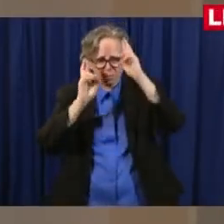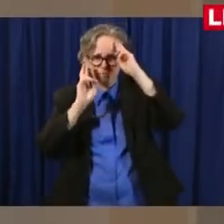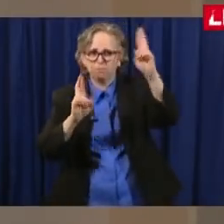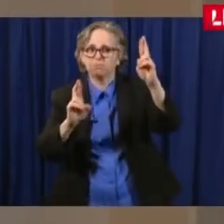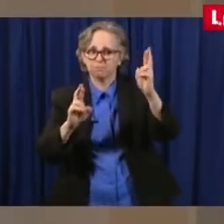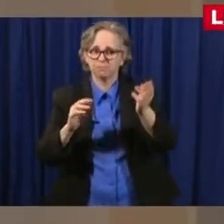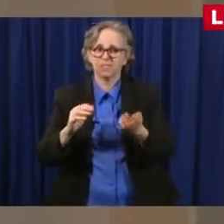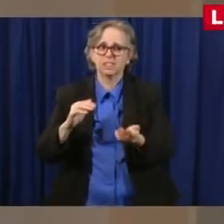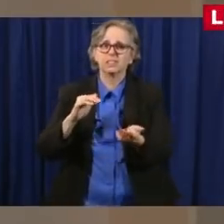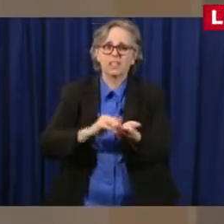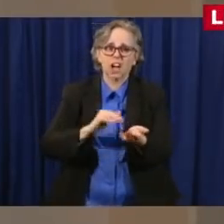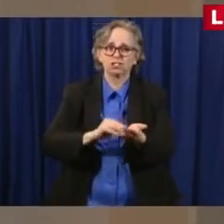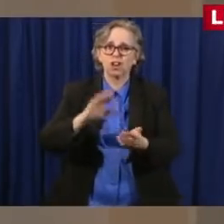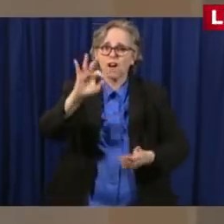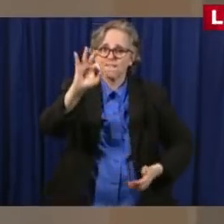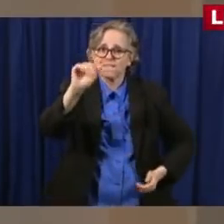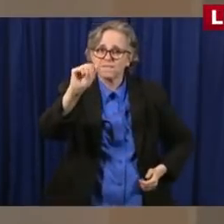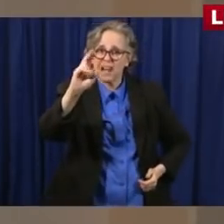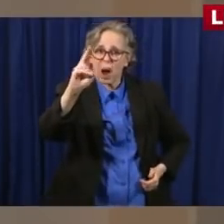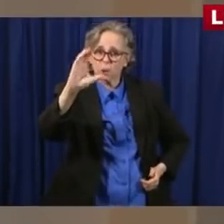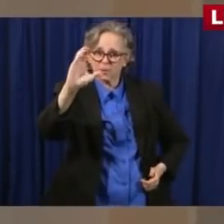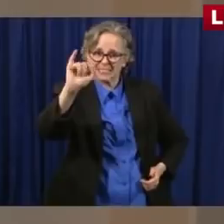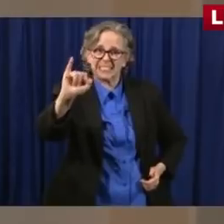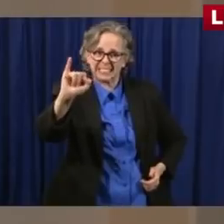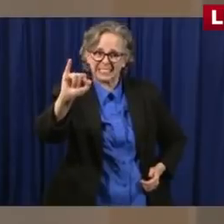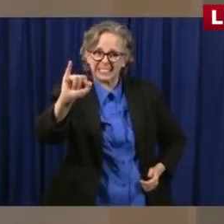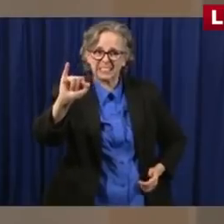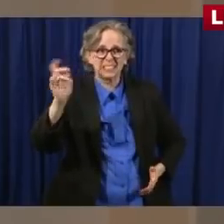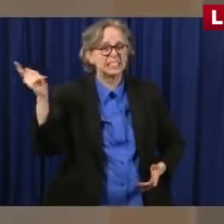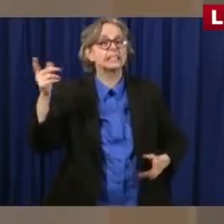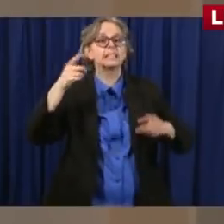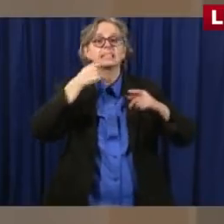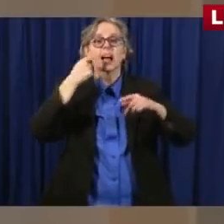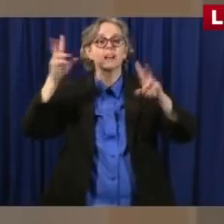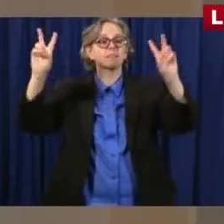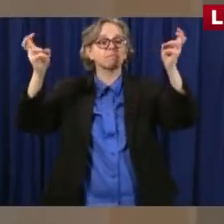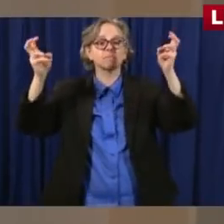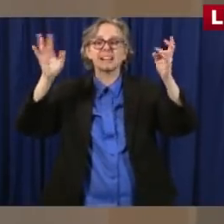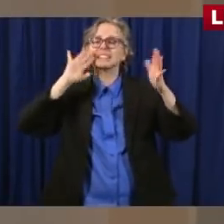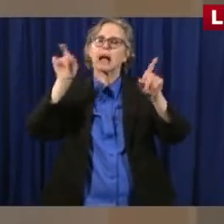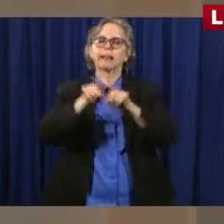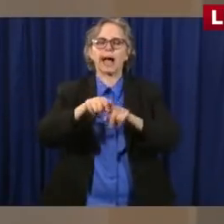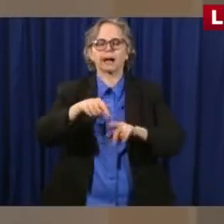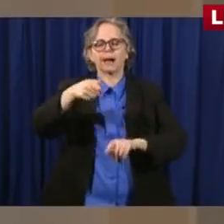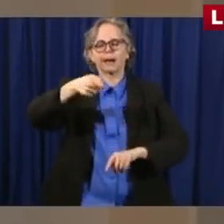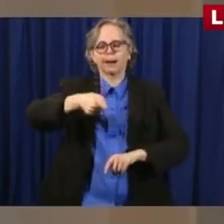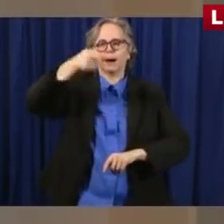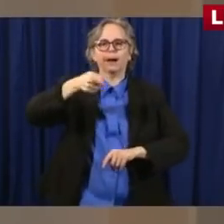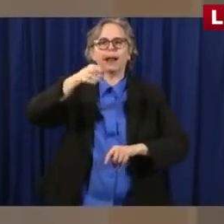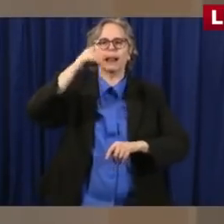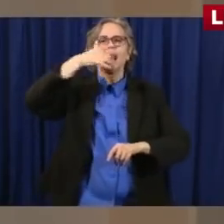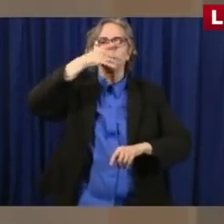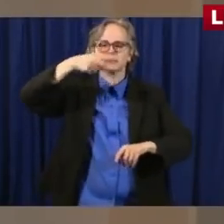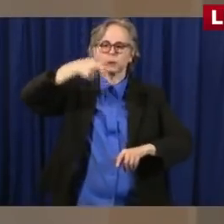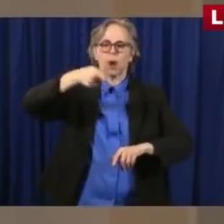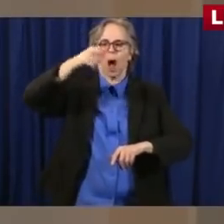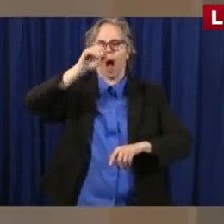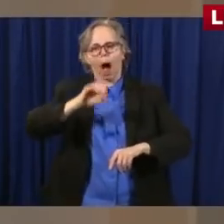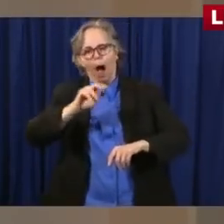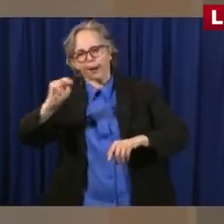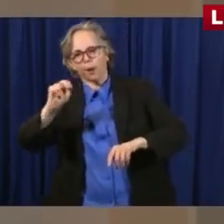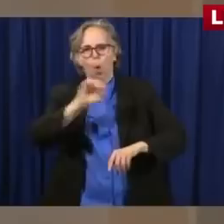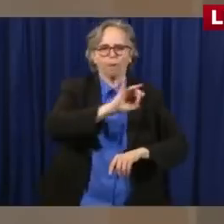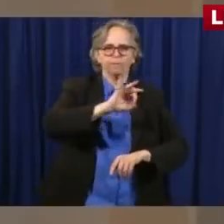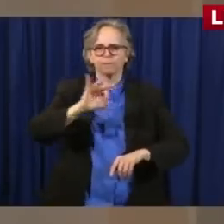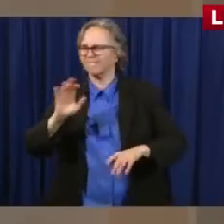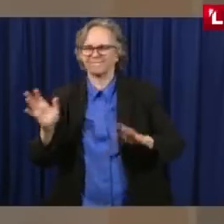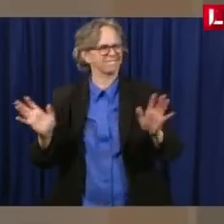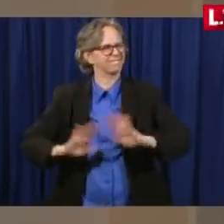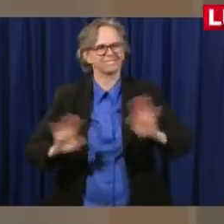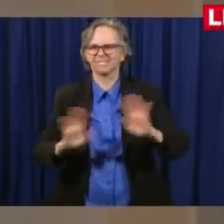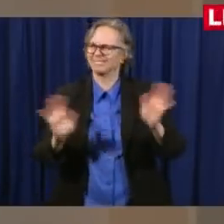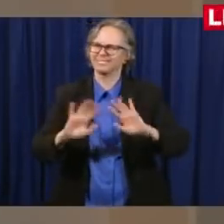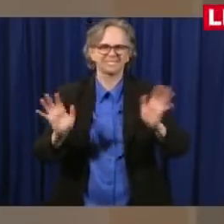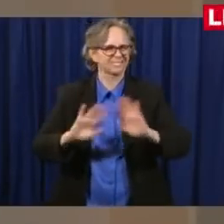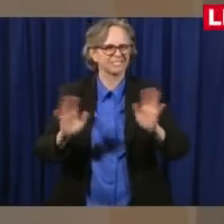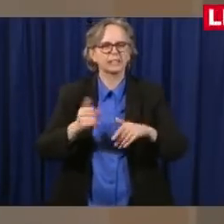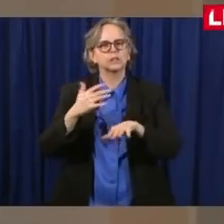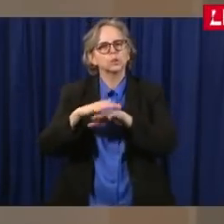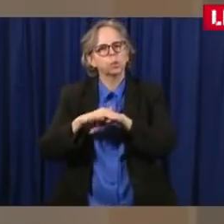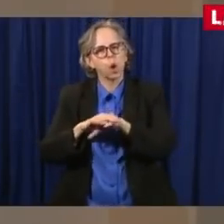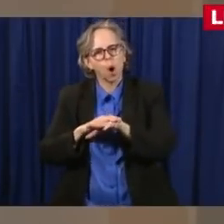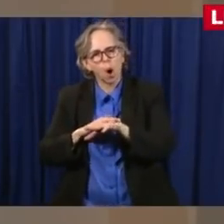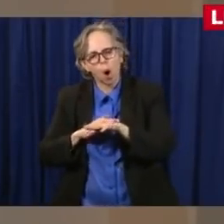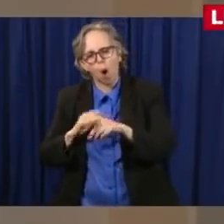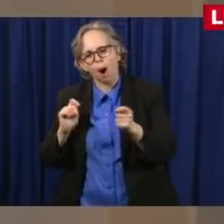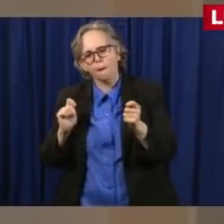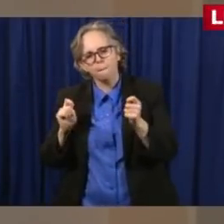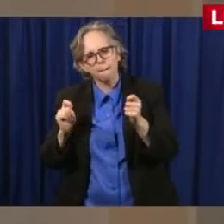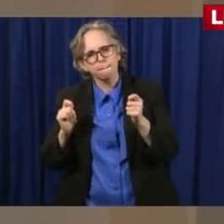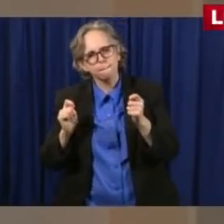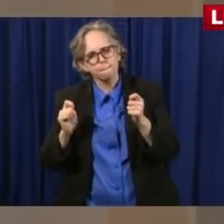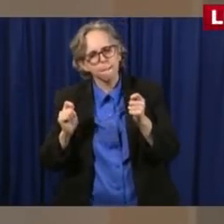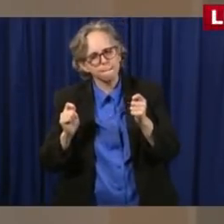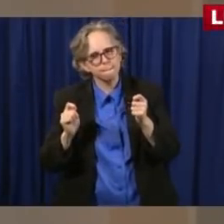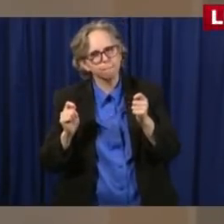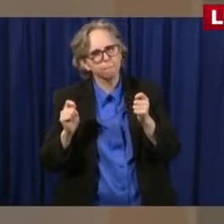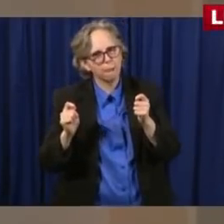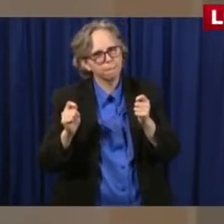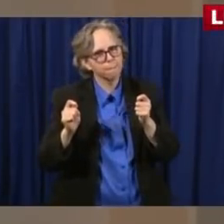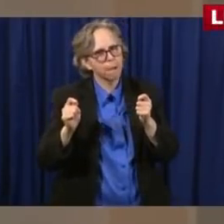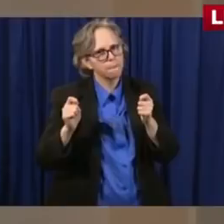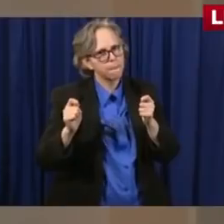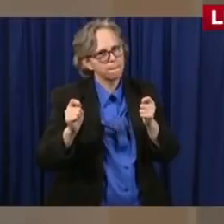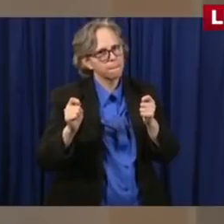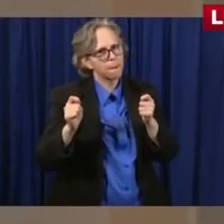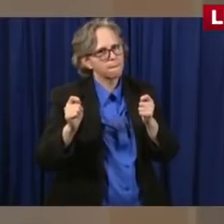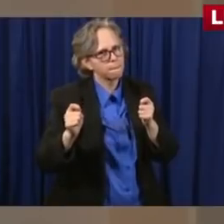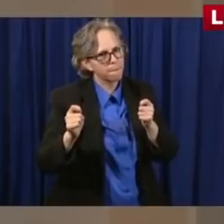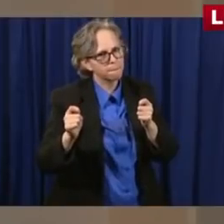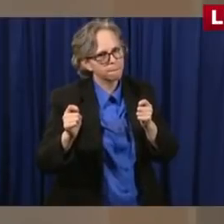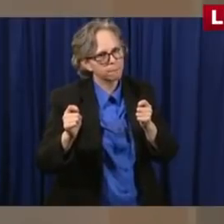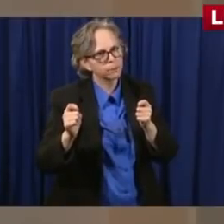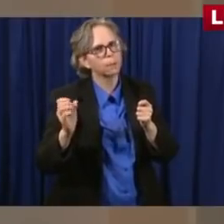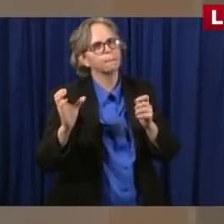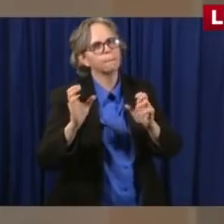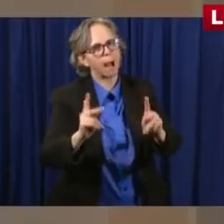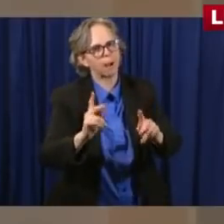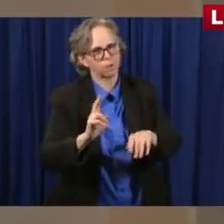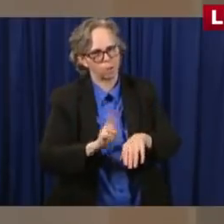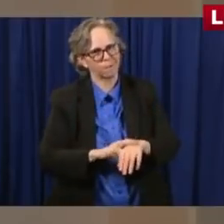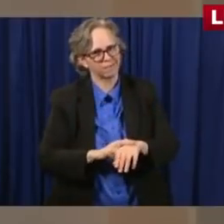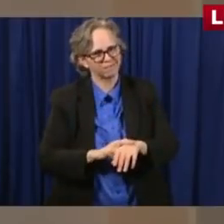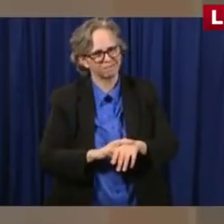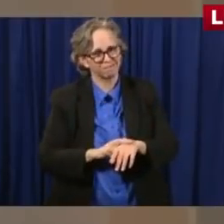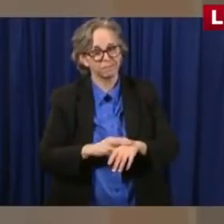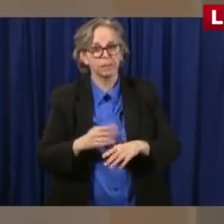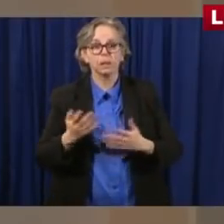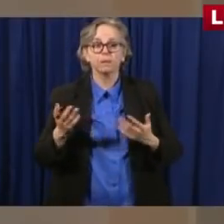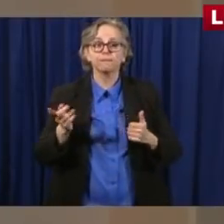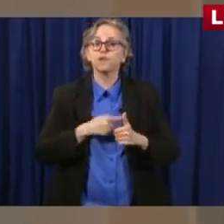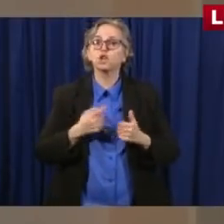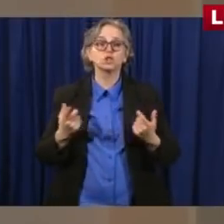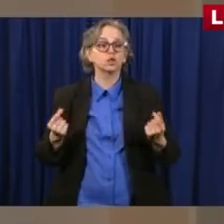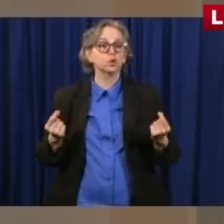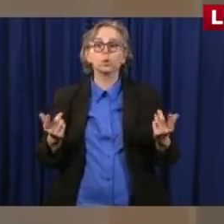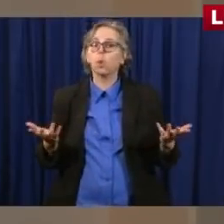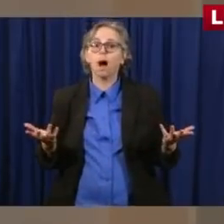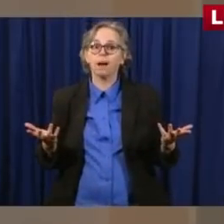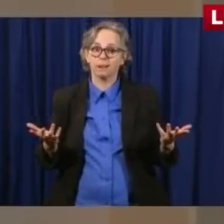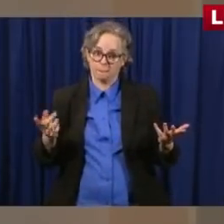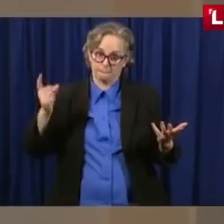ONE PEOPLE WE ALL RESPECT AND THE NATION RESPECTS, DR. FALLACY SAID -- DR. FAUCI SAID IT IS A PULLING BACK ON CERTAIN RESTRICTIONS AS WE TRY TO GET SOCIETY BACK TO NORMAL.